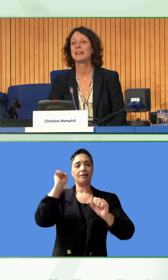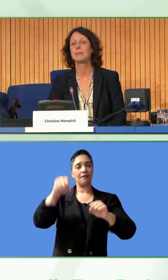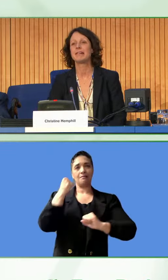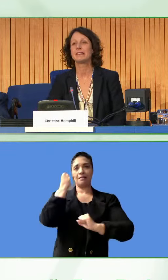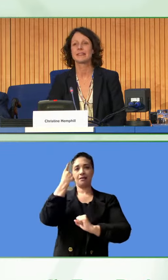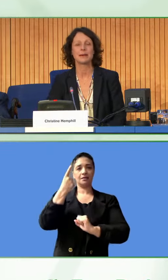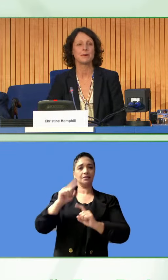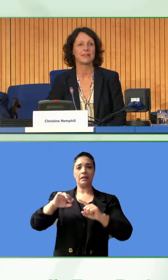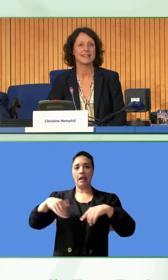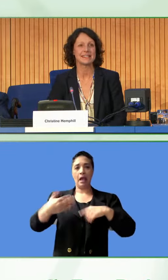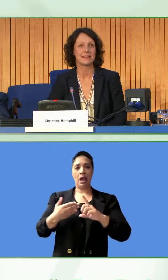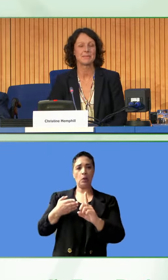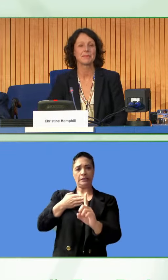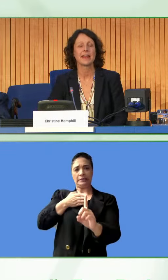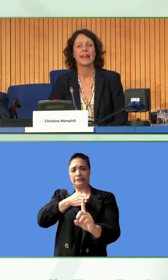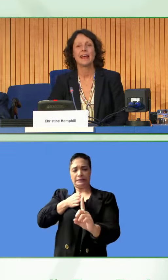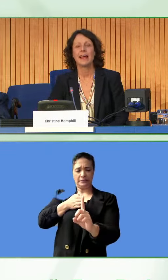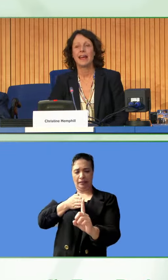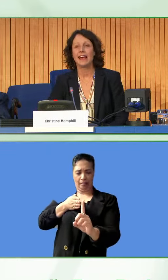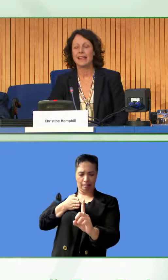the barriers they were facing.